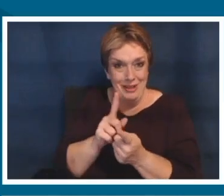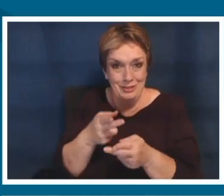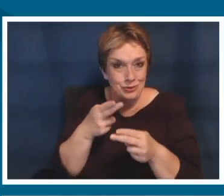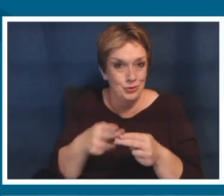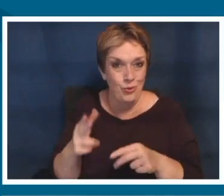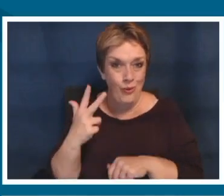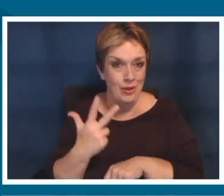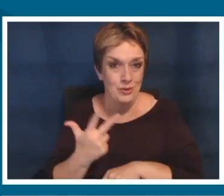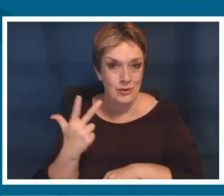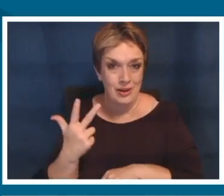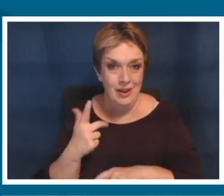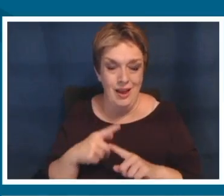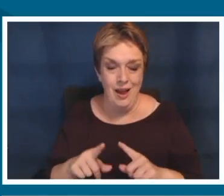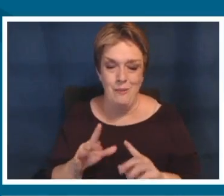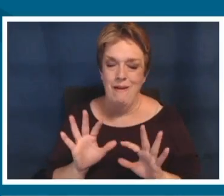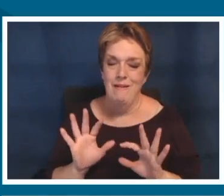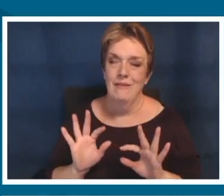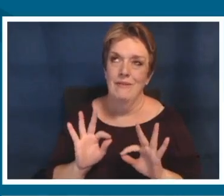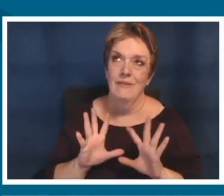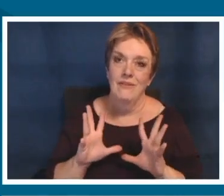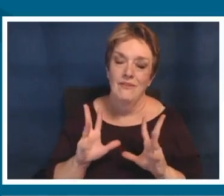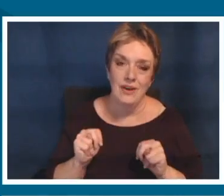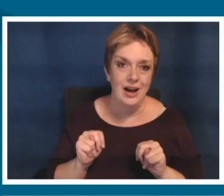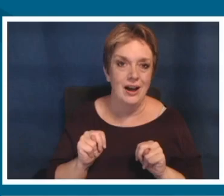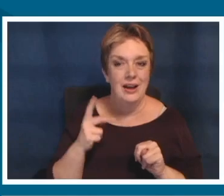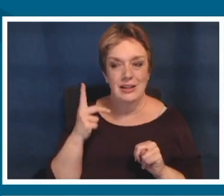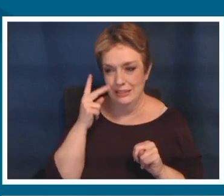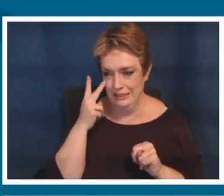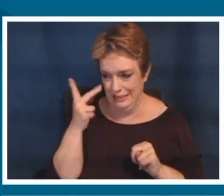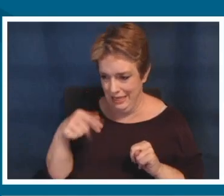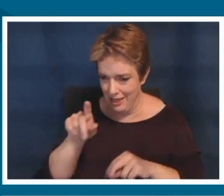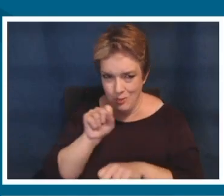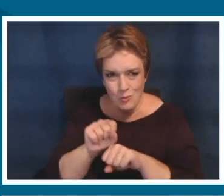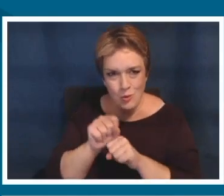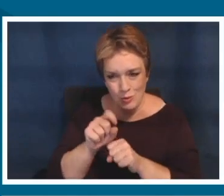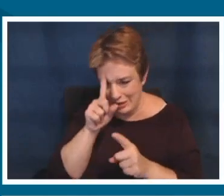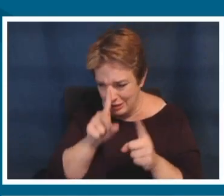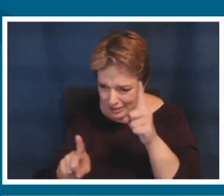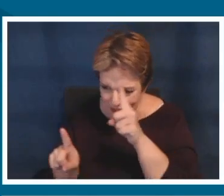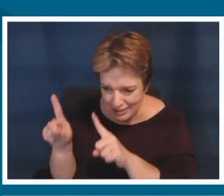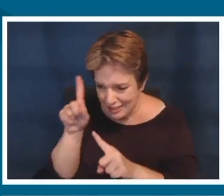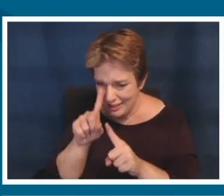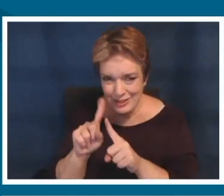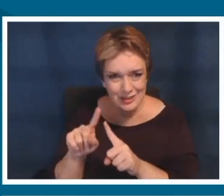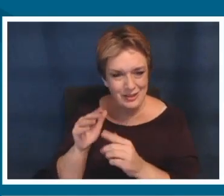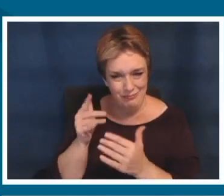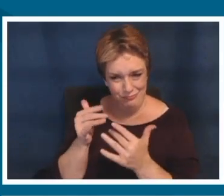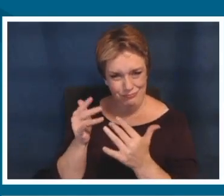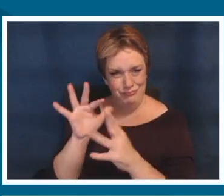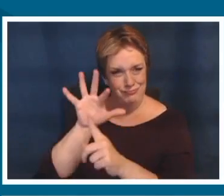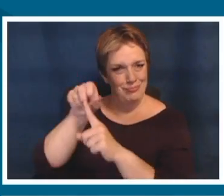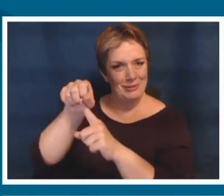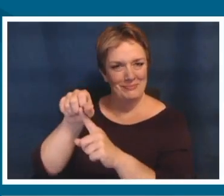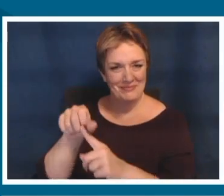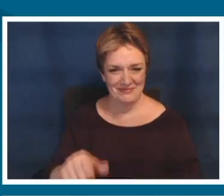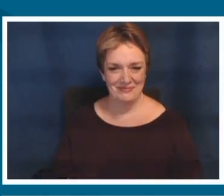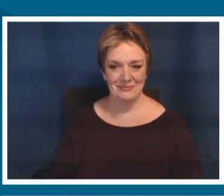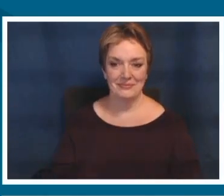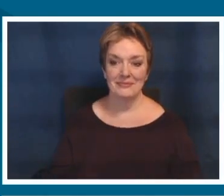incredibly fun to watch them work together to try to achieve whatever goal they had picked out all right andrea can you tell us a